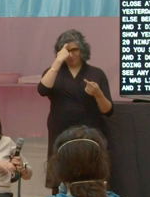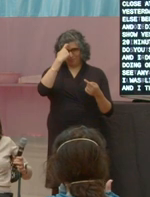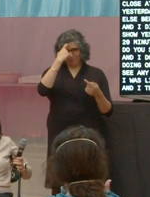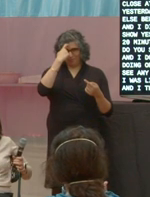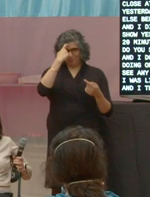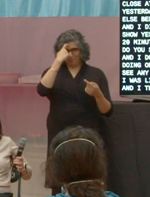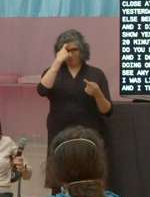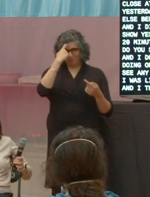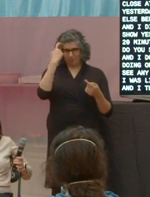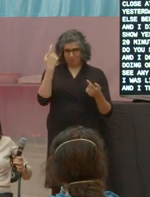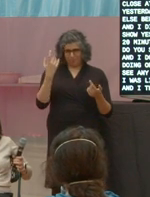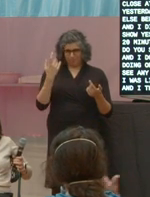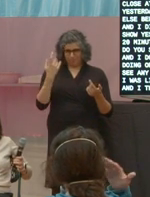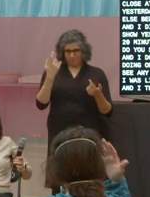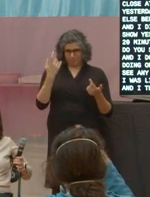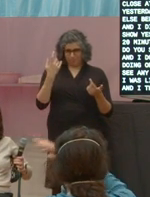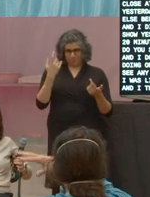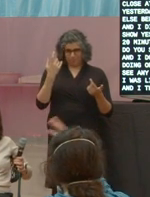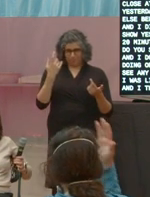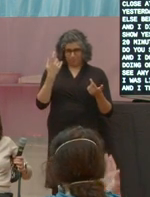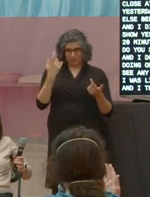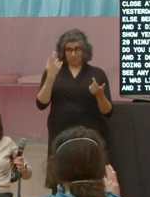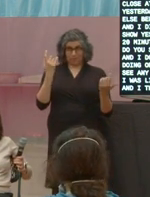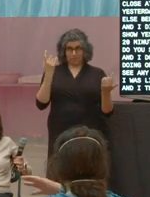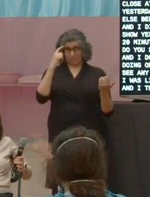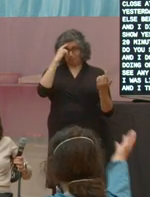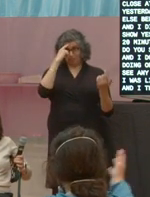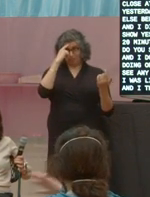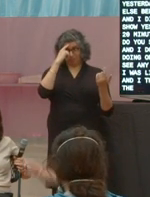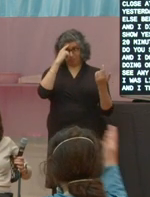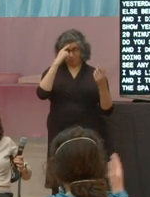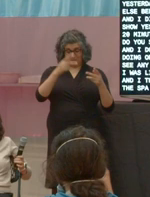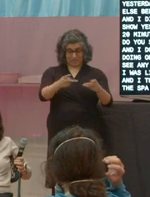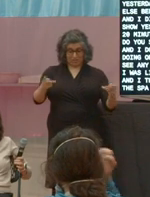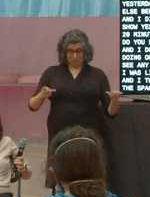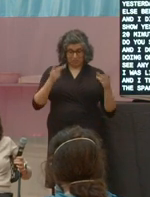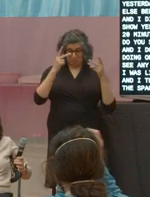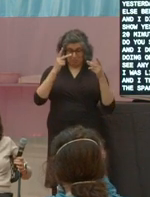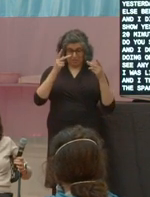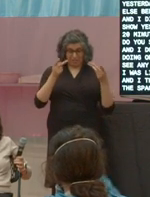oh, it just shut out the space and was just looking at like,